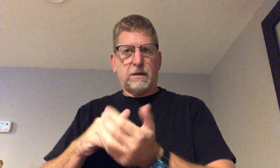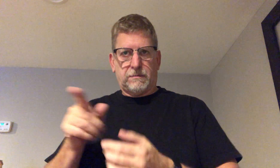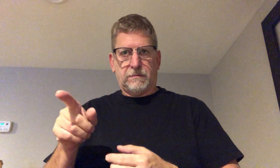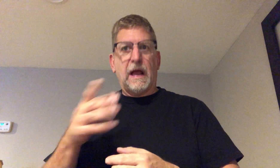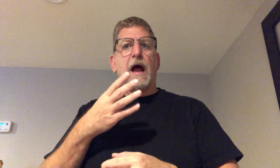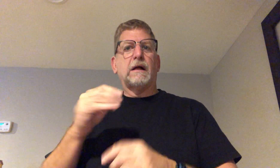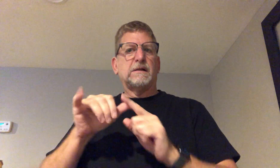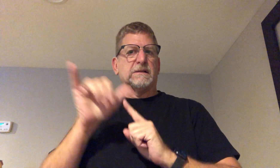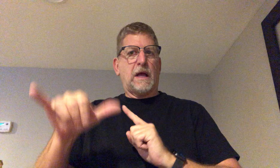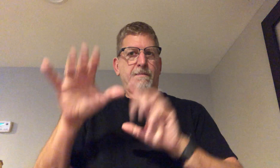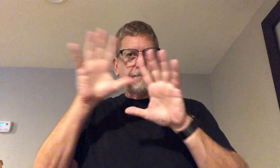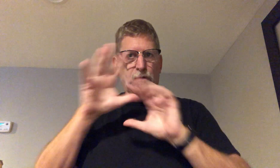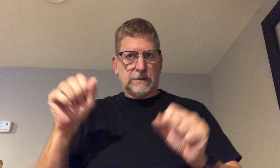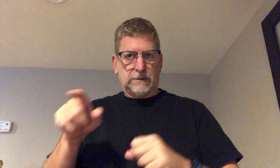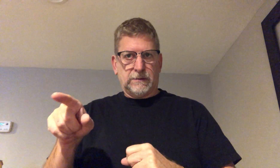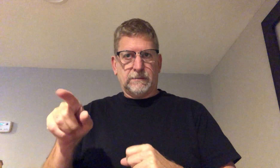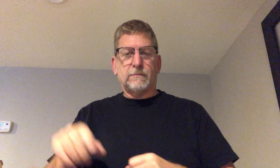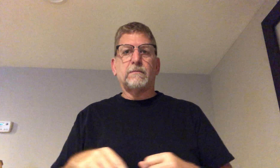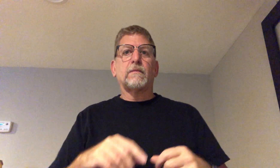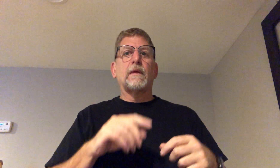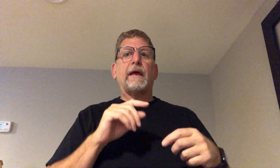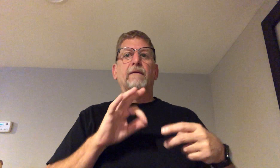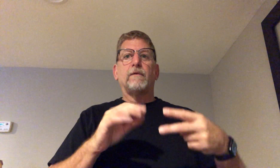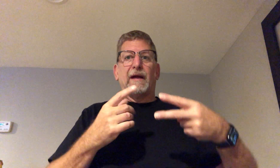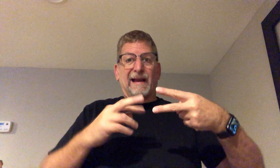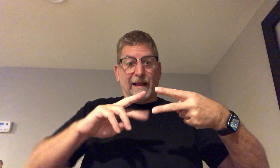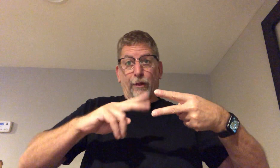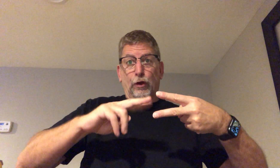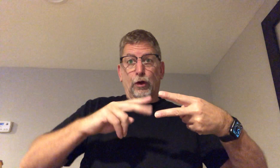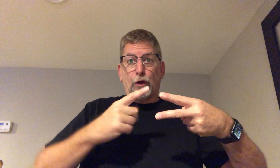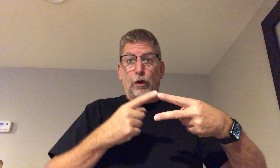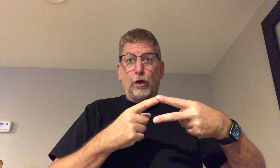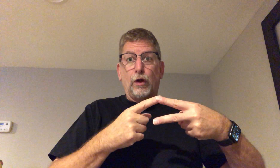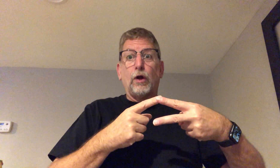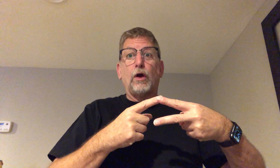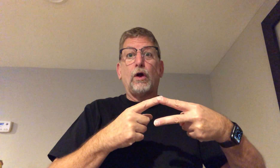and will be able to run again.